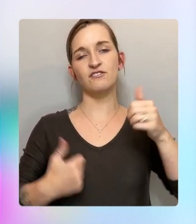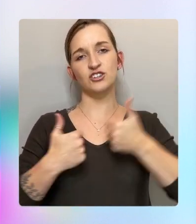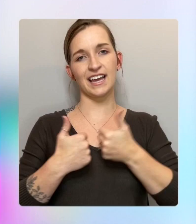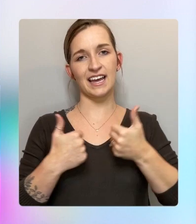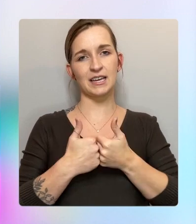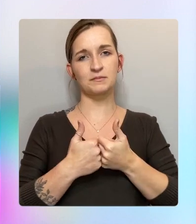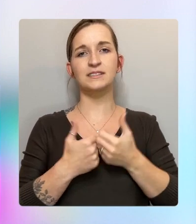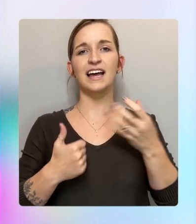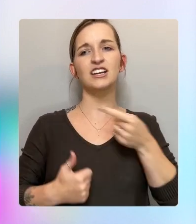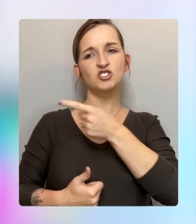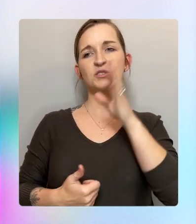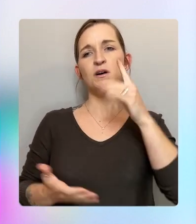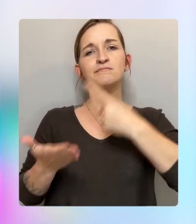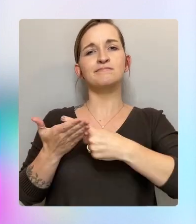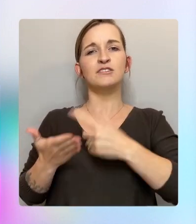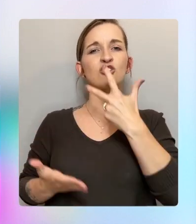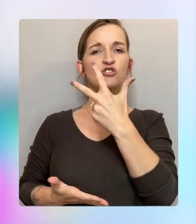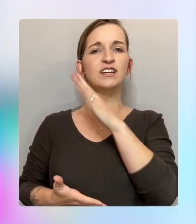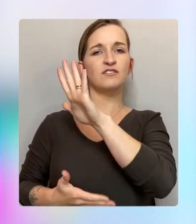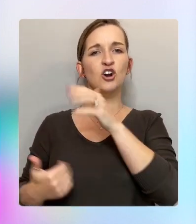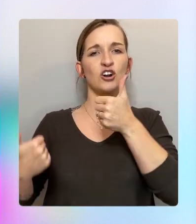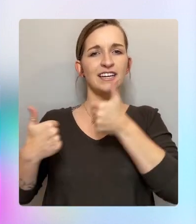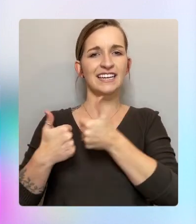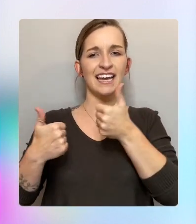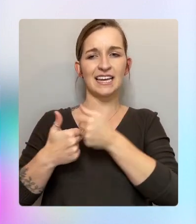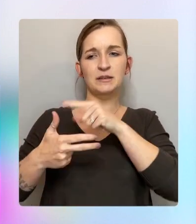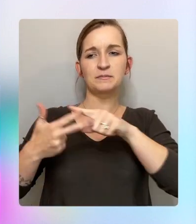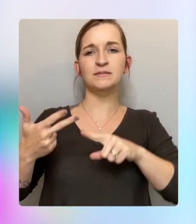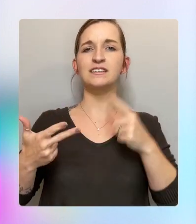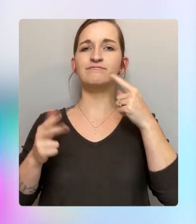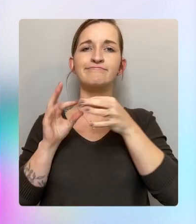when launching ForeVR Bowl, ForeVR Darts, and ForeVR Cornhole.